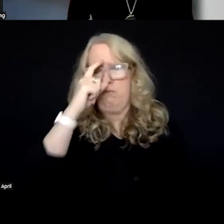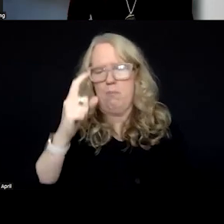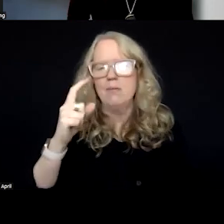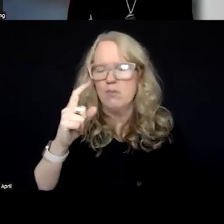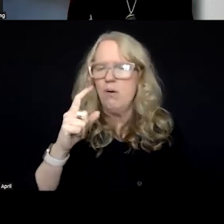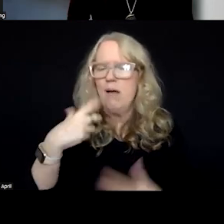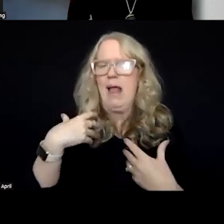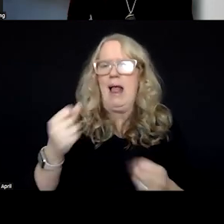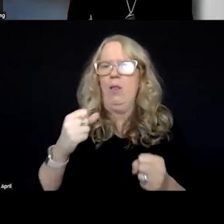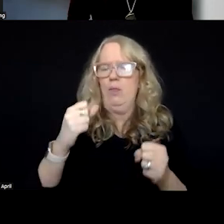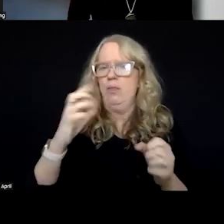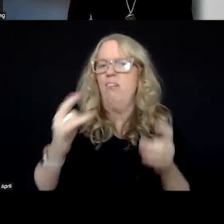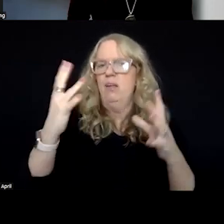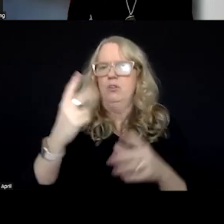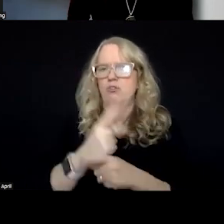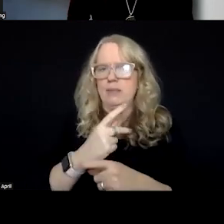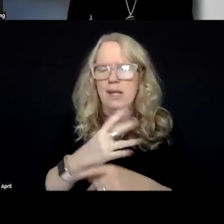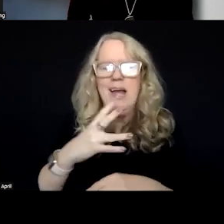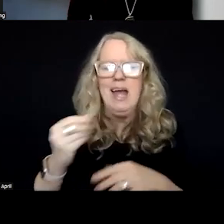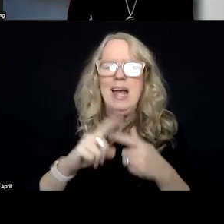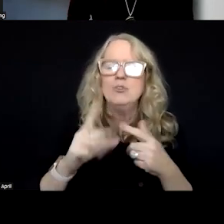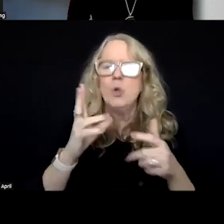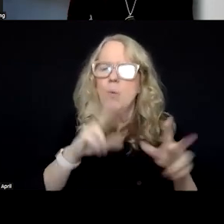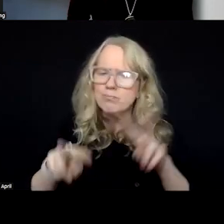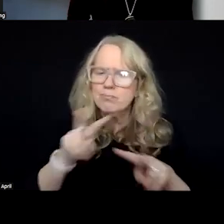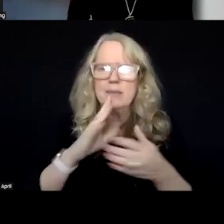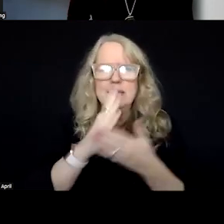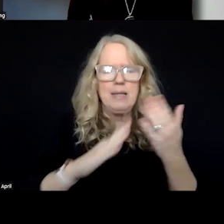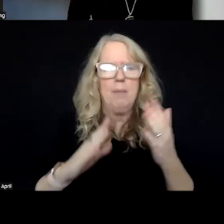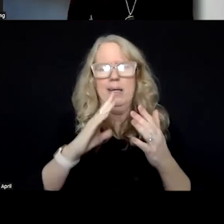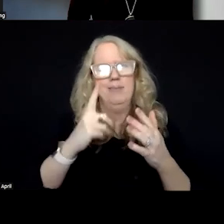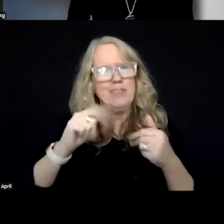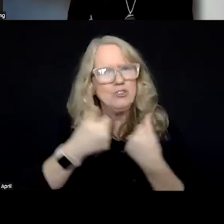SO IT LOOKS AT SOME OF THE LEGAL CHALLENGES AND ACTION EMERGING